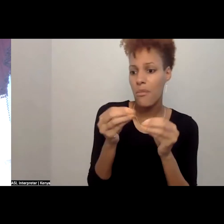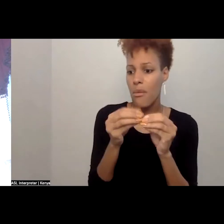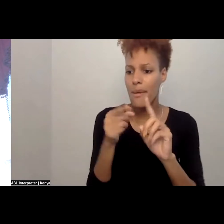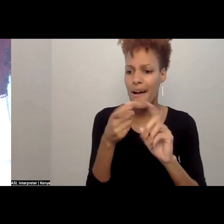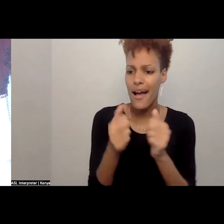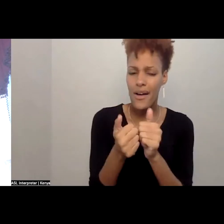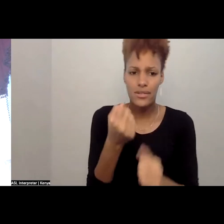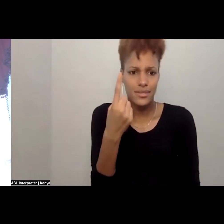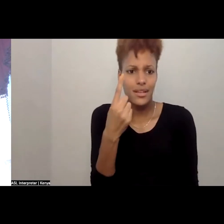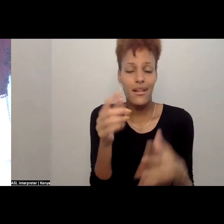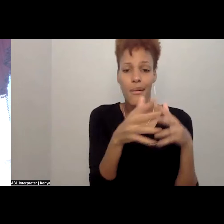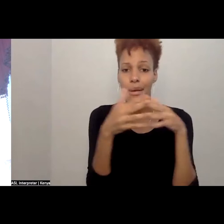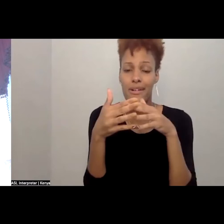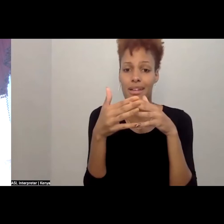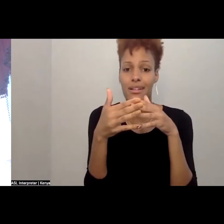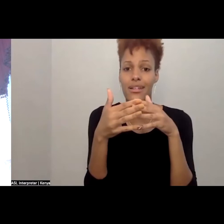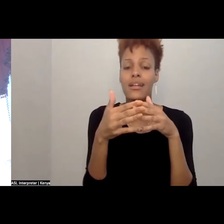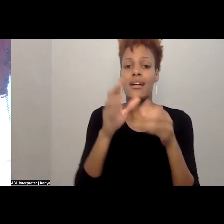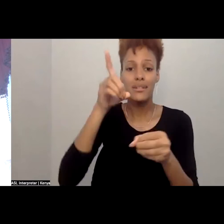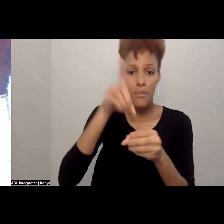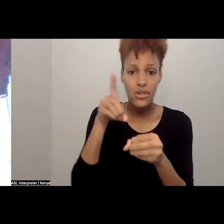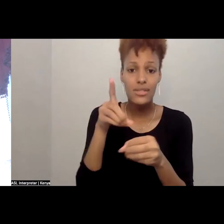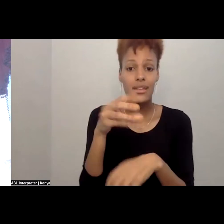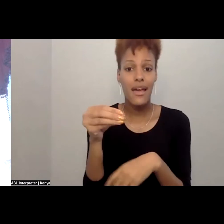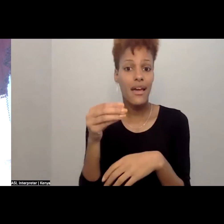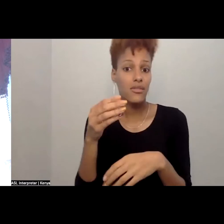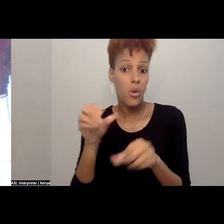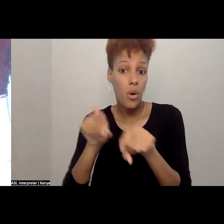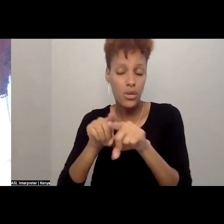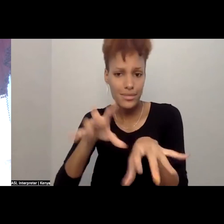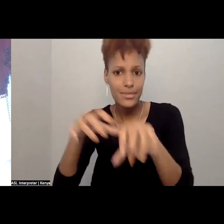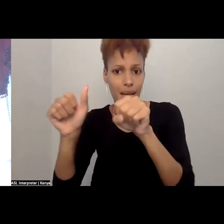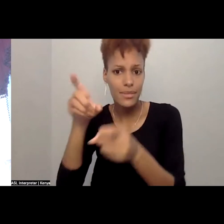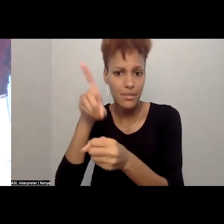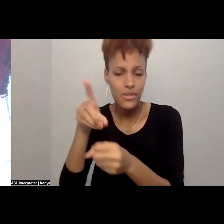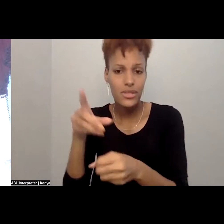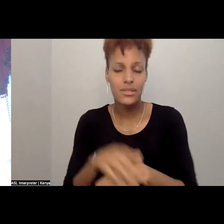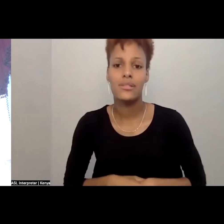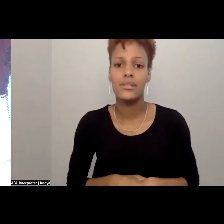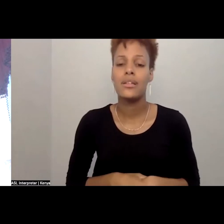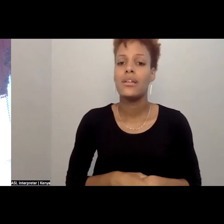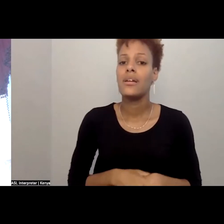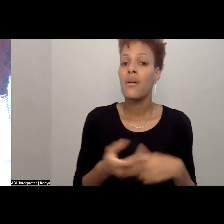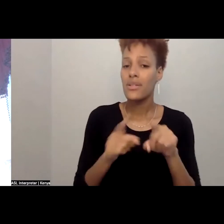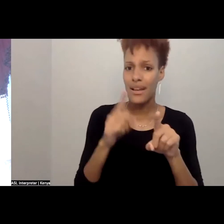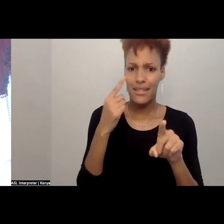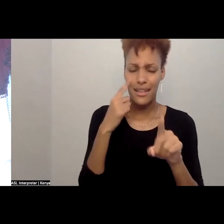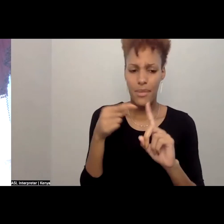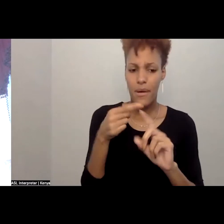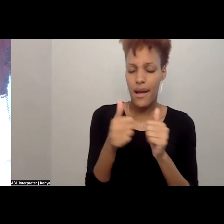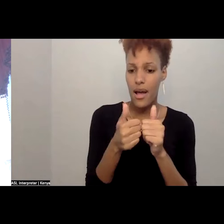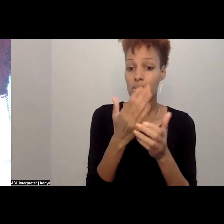democracy, and fostering democracy. It seems to me that the the groups, the Jewish Americans, women,